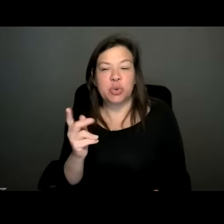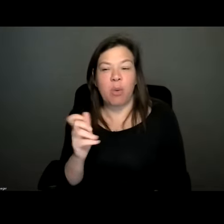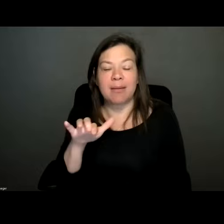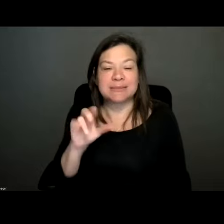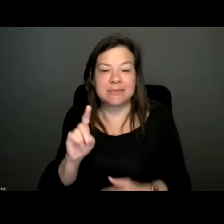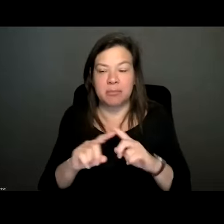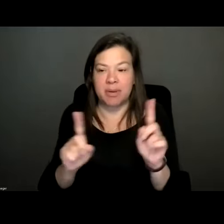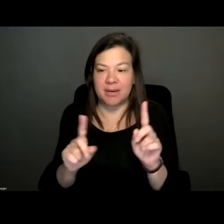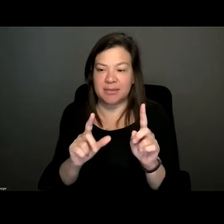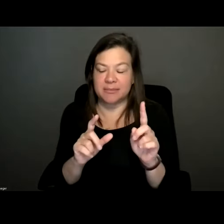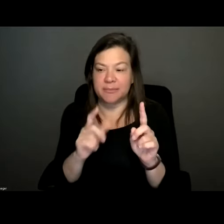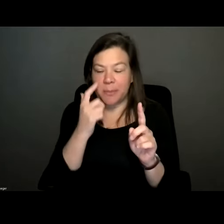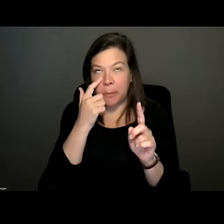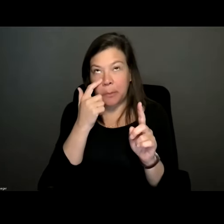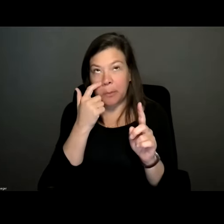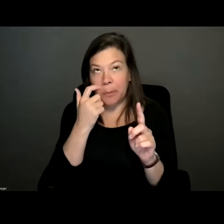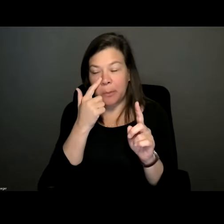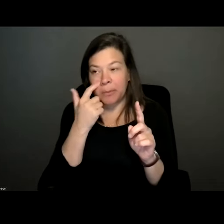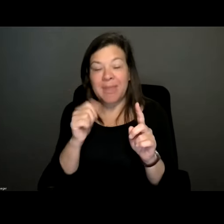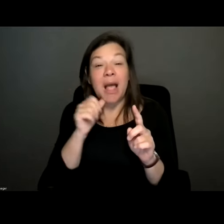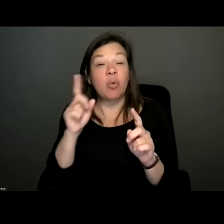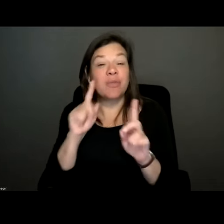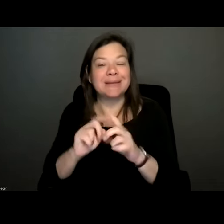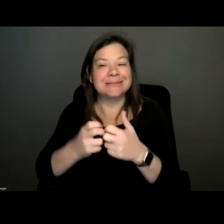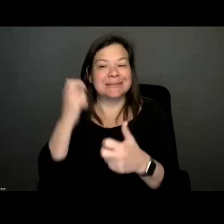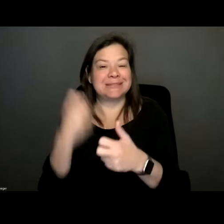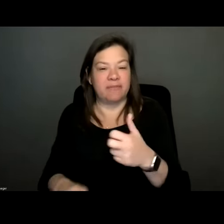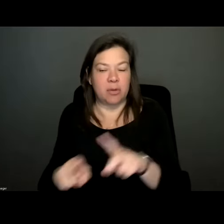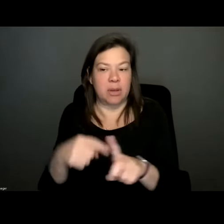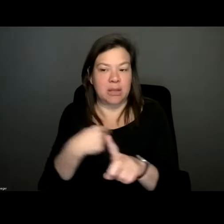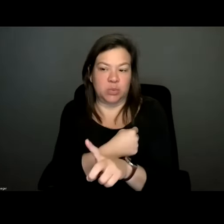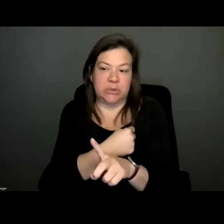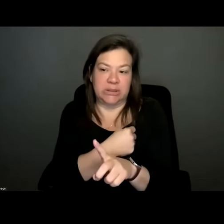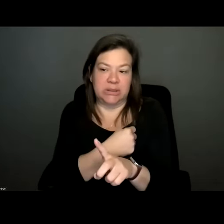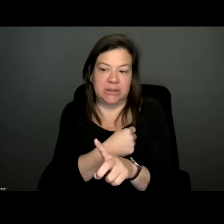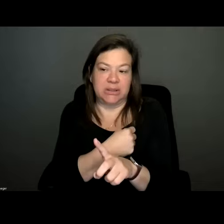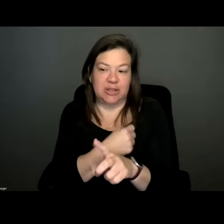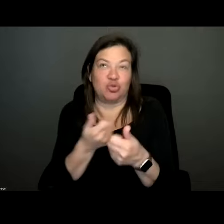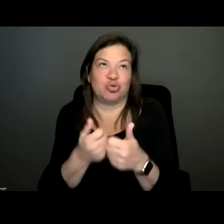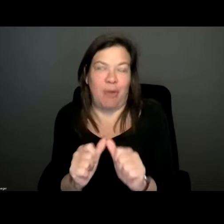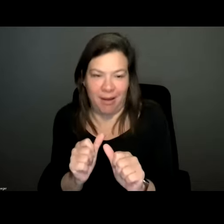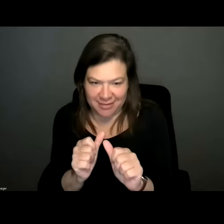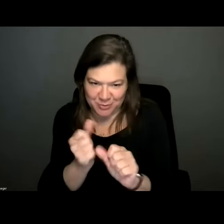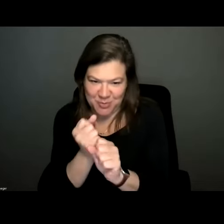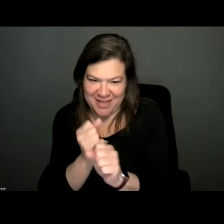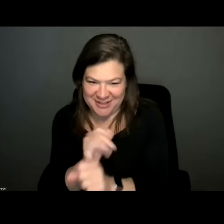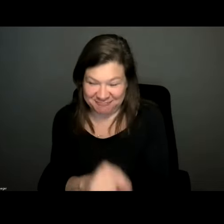I don't think it's as difficult as we sometimes like to make it, you know?